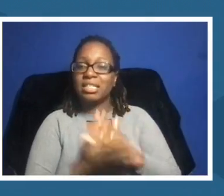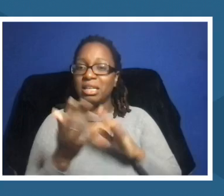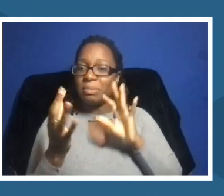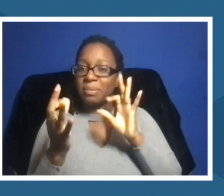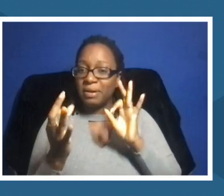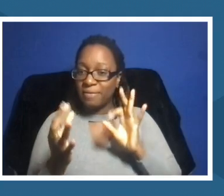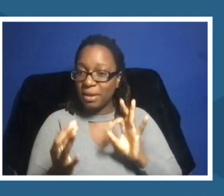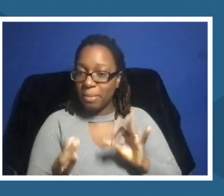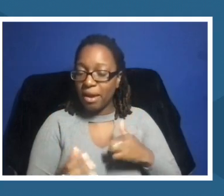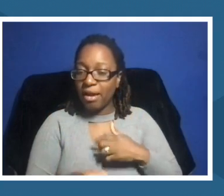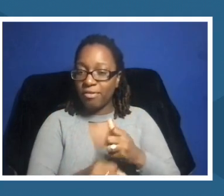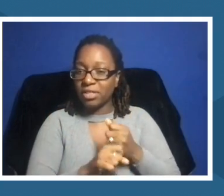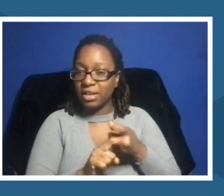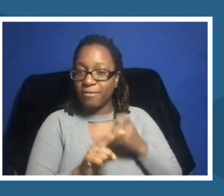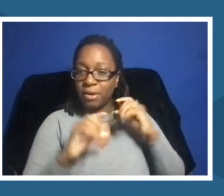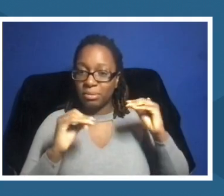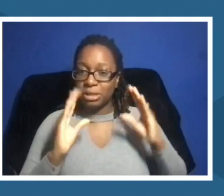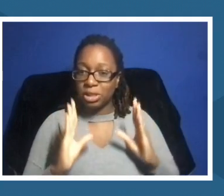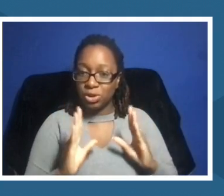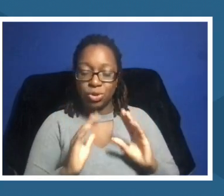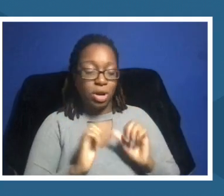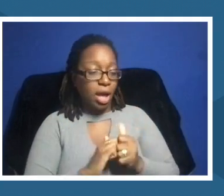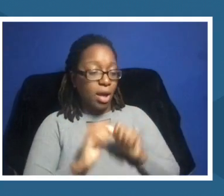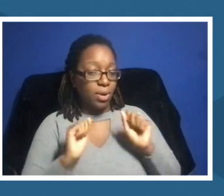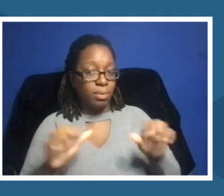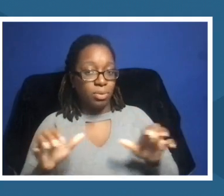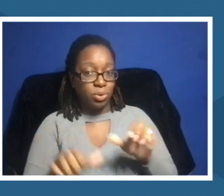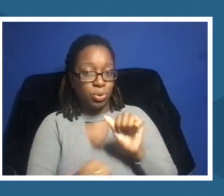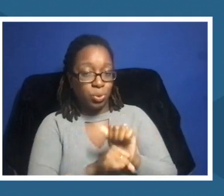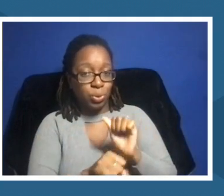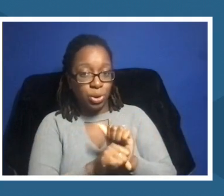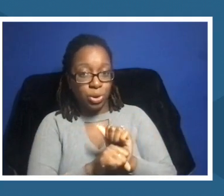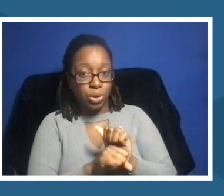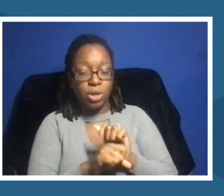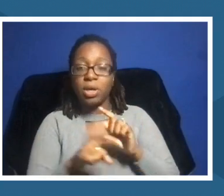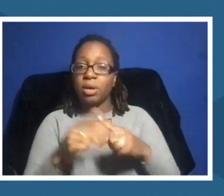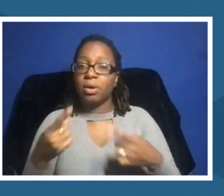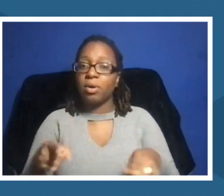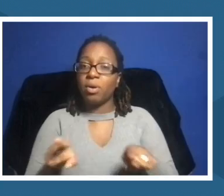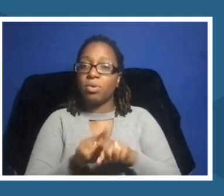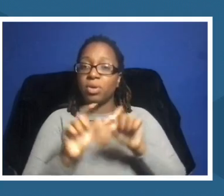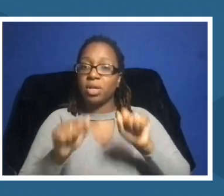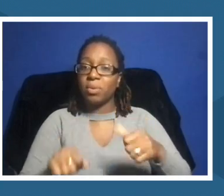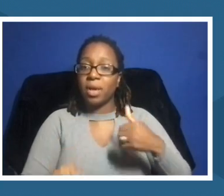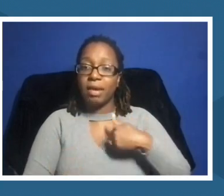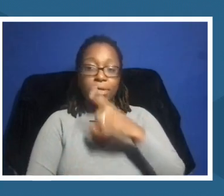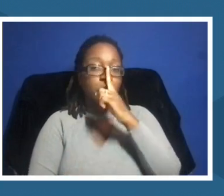educators is how to do this work but then also um can we have a real